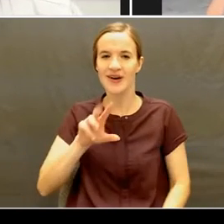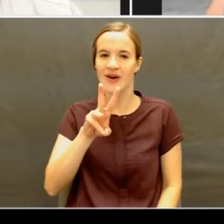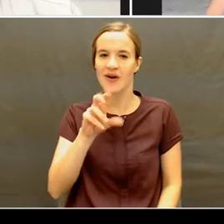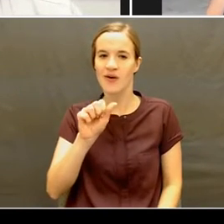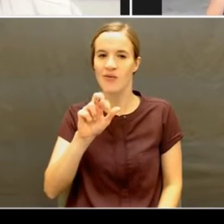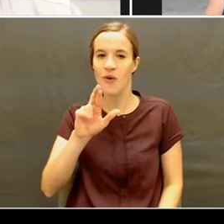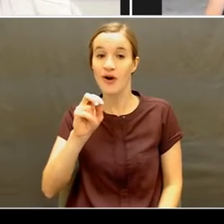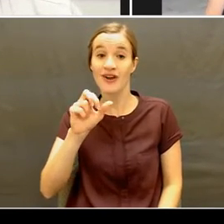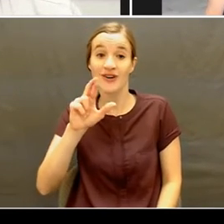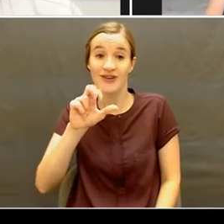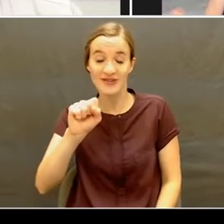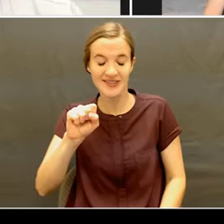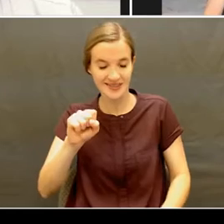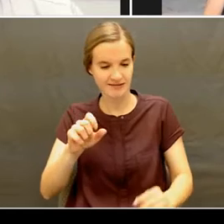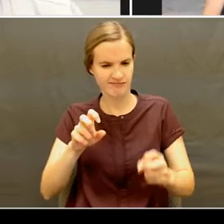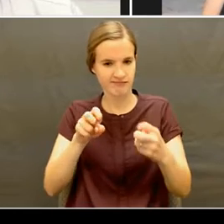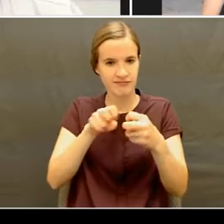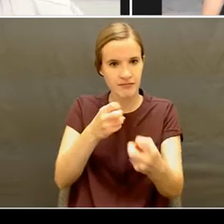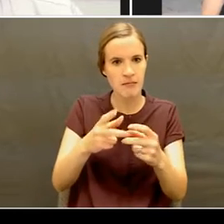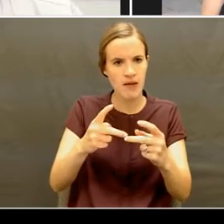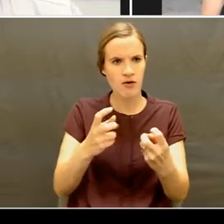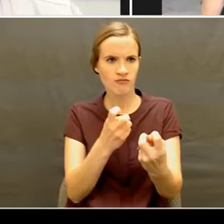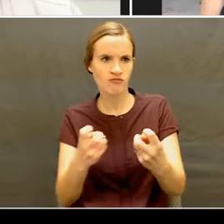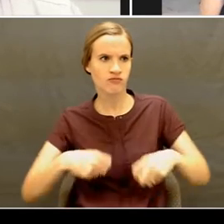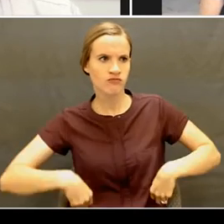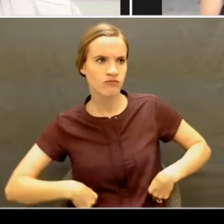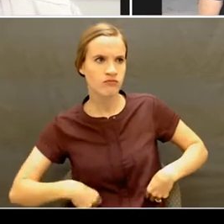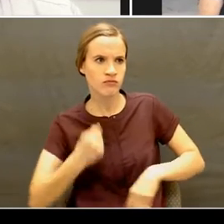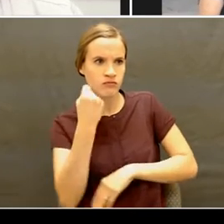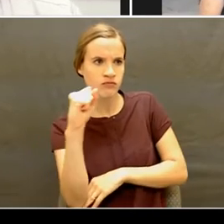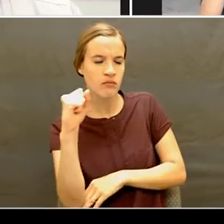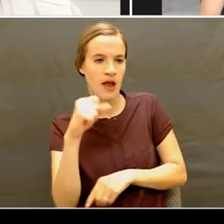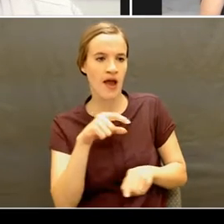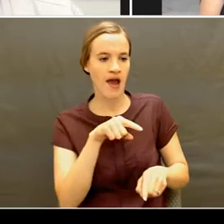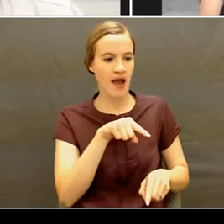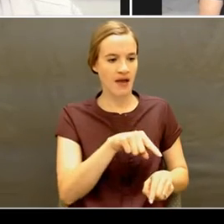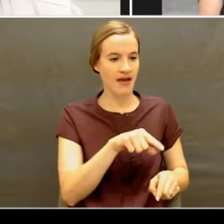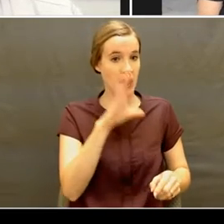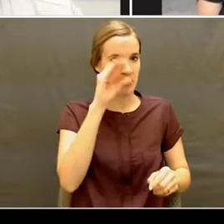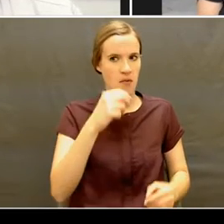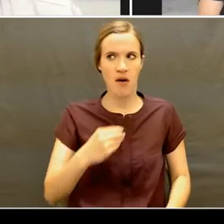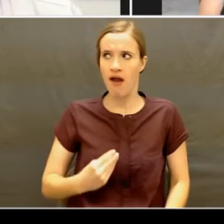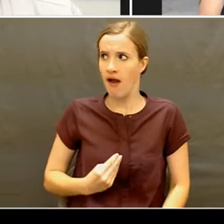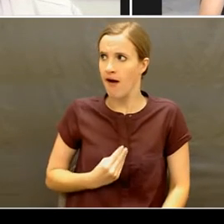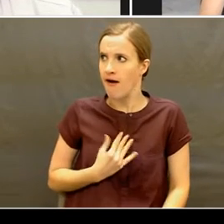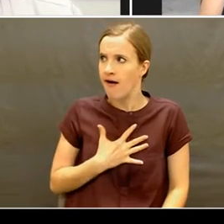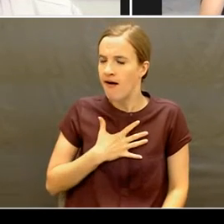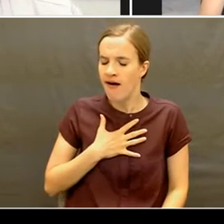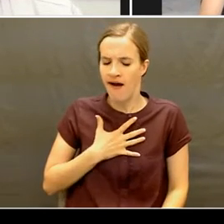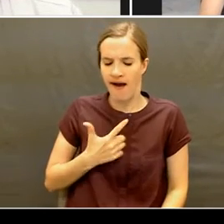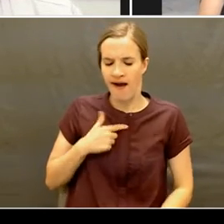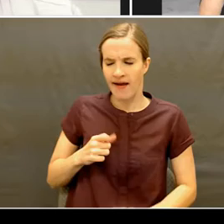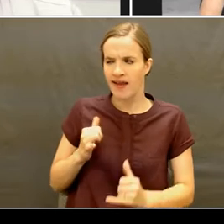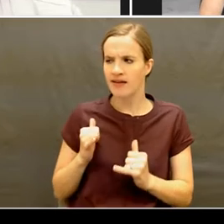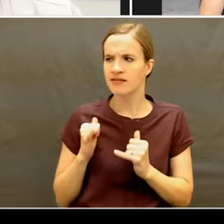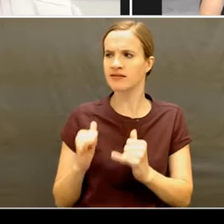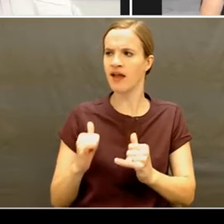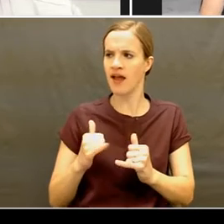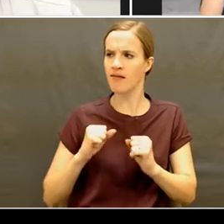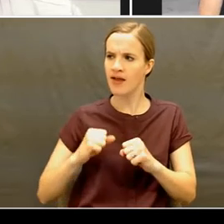just looked at me and said "I can be a warrior too". And that it's that kind of thing that made